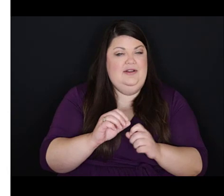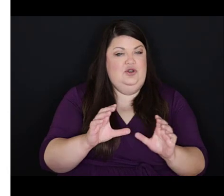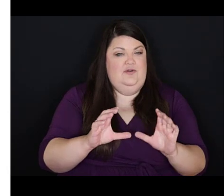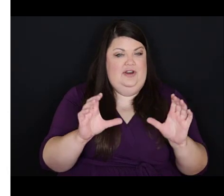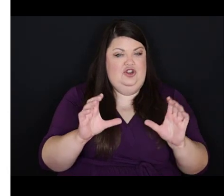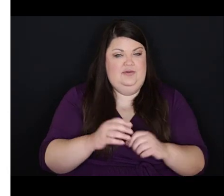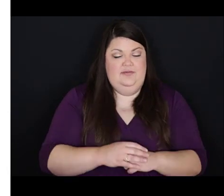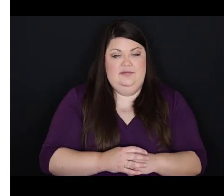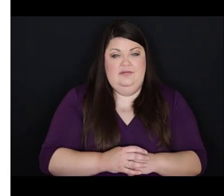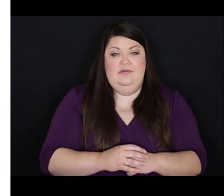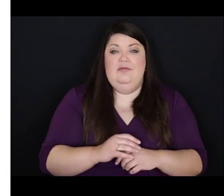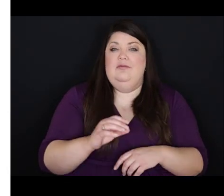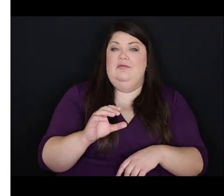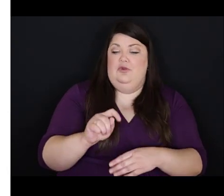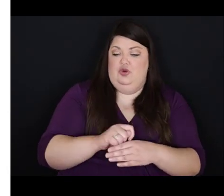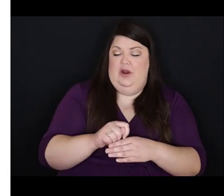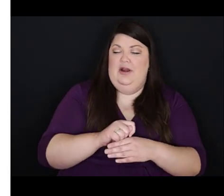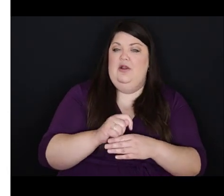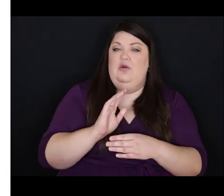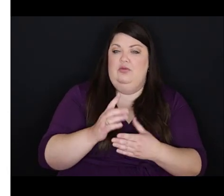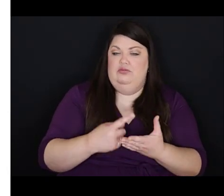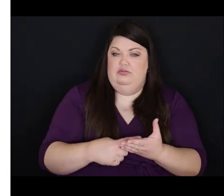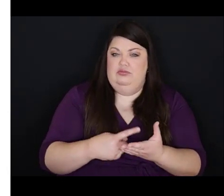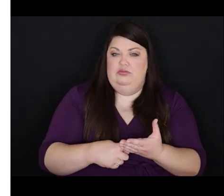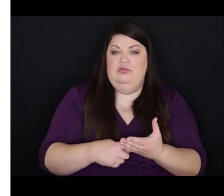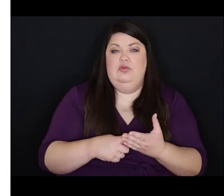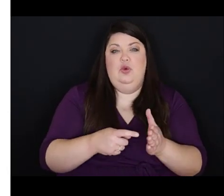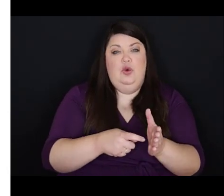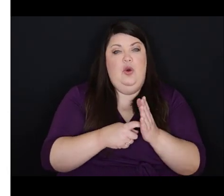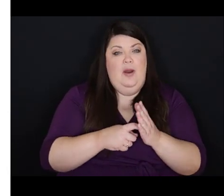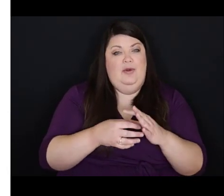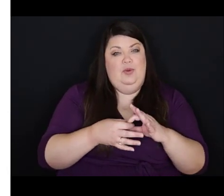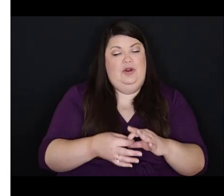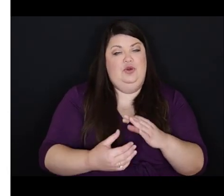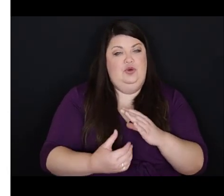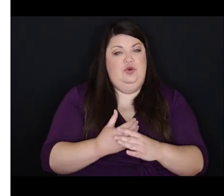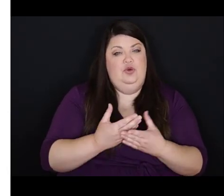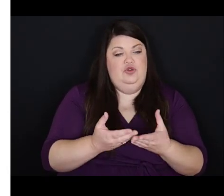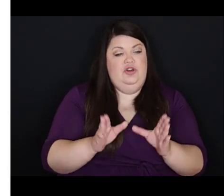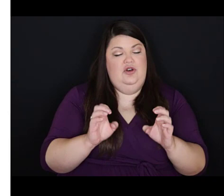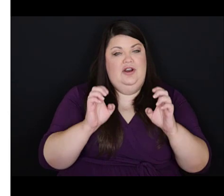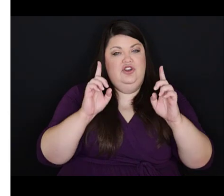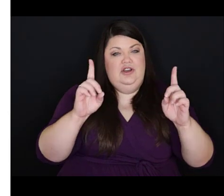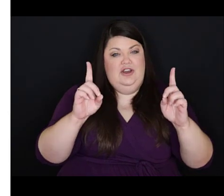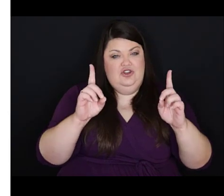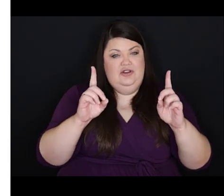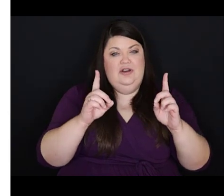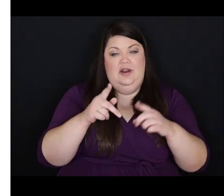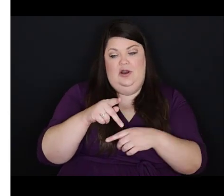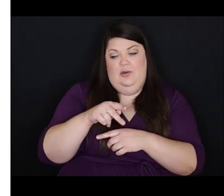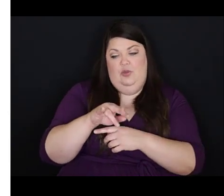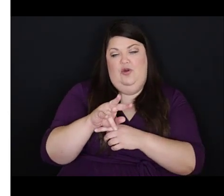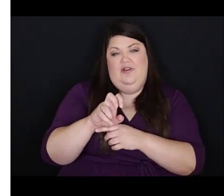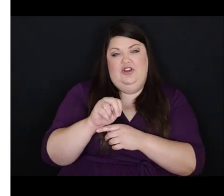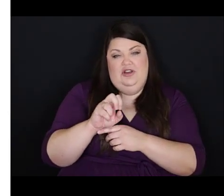The training will then cover requirements related to the new General Education Provisions Act (GEPA)